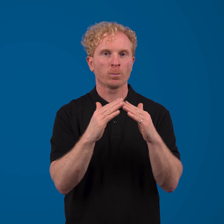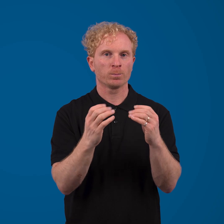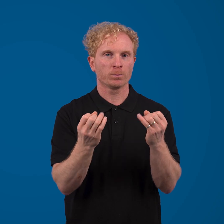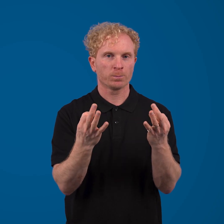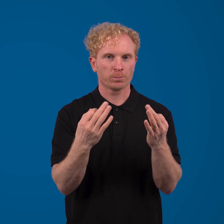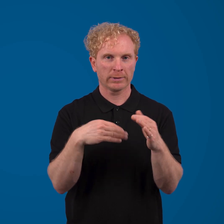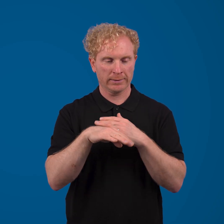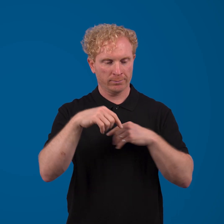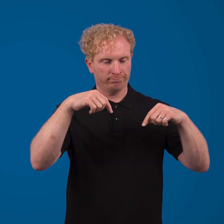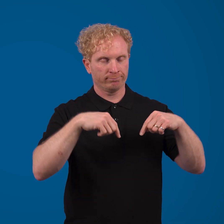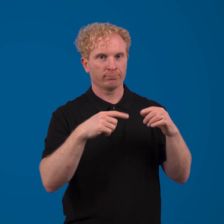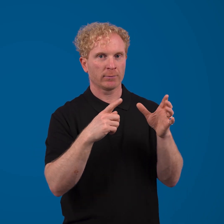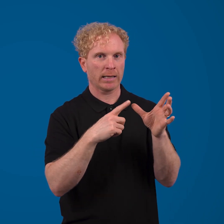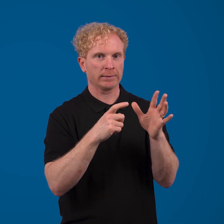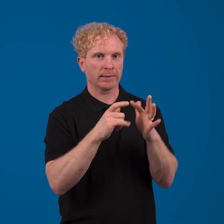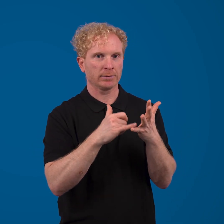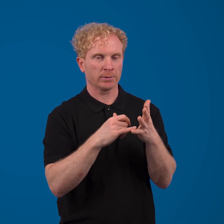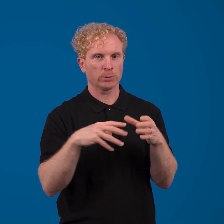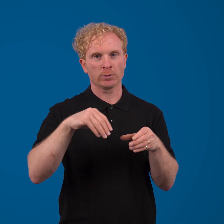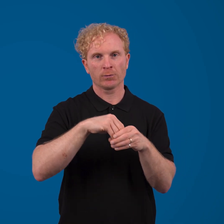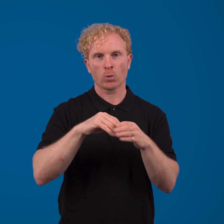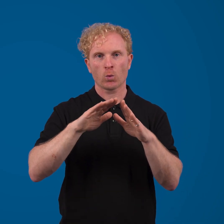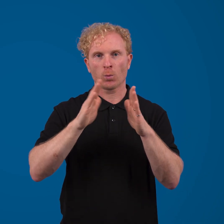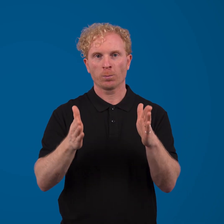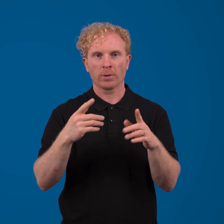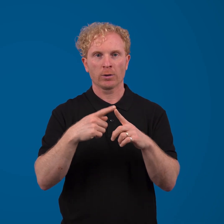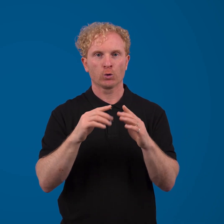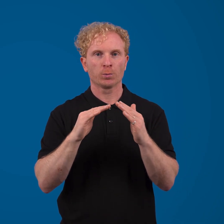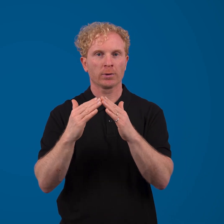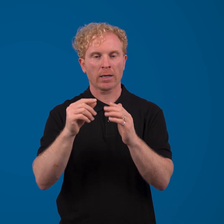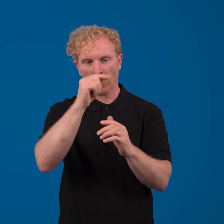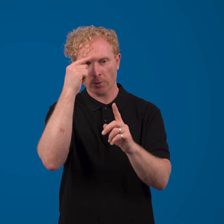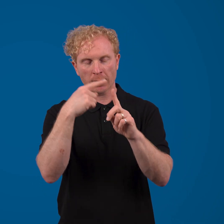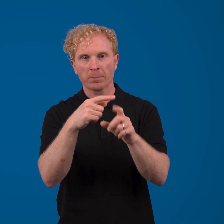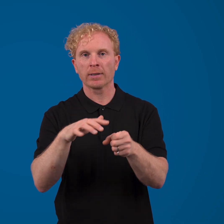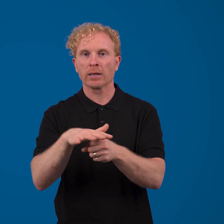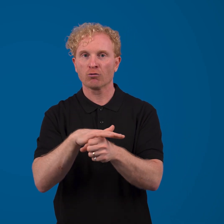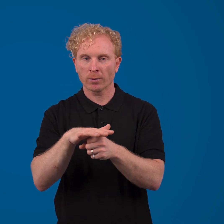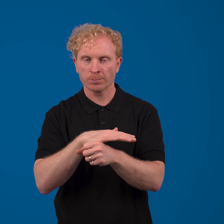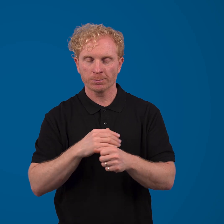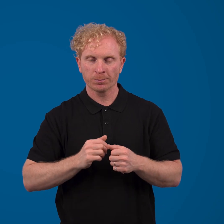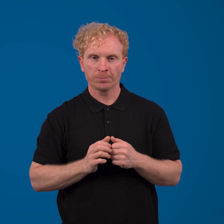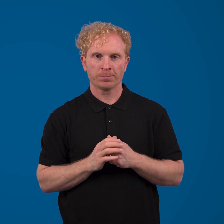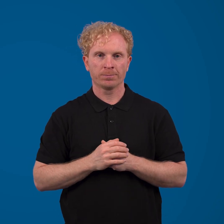in the Inclusive Homes and Communities Outcome Area of ADS